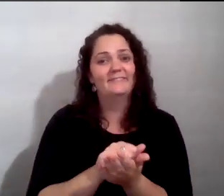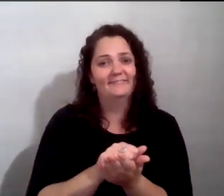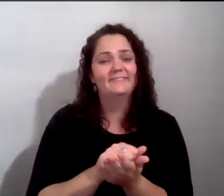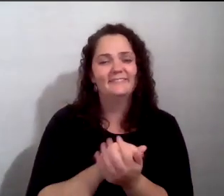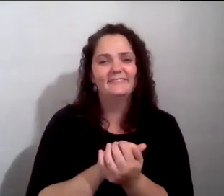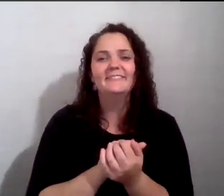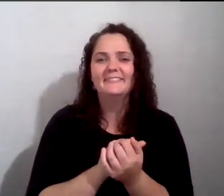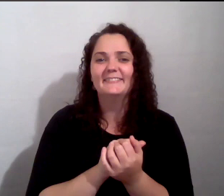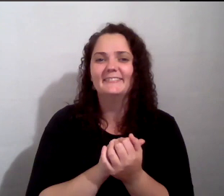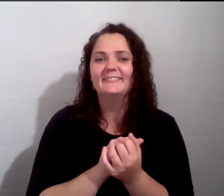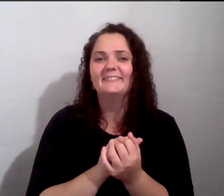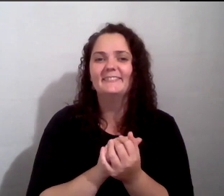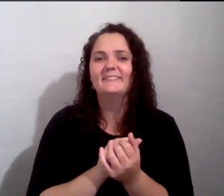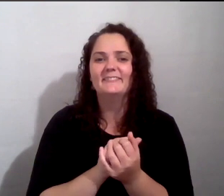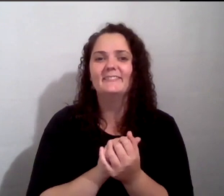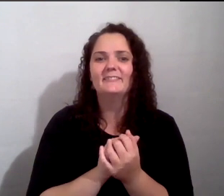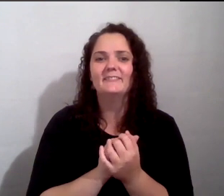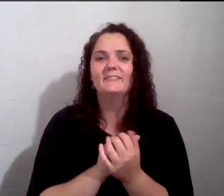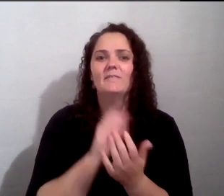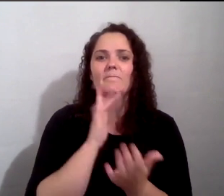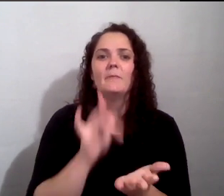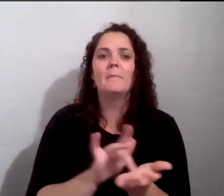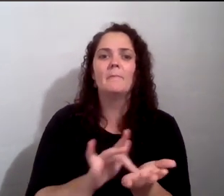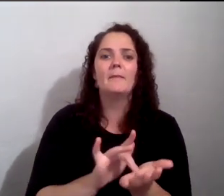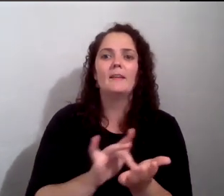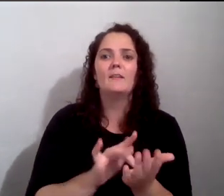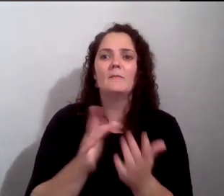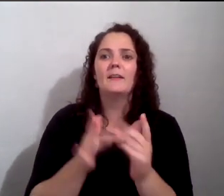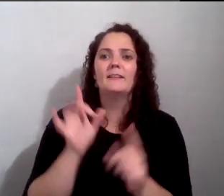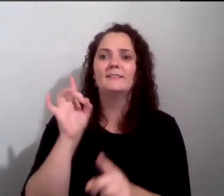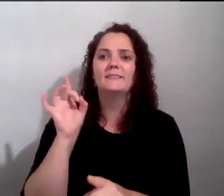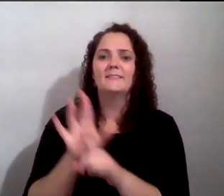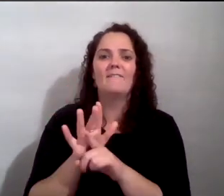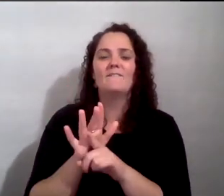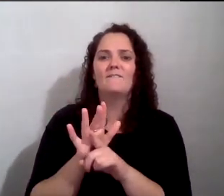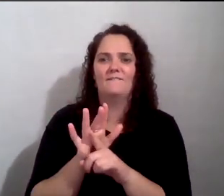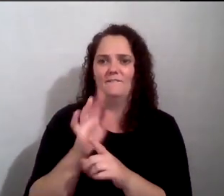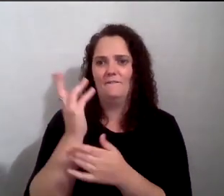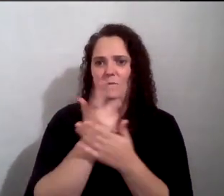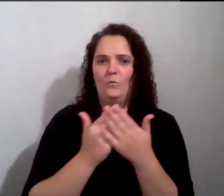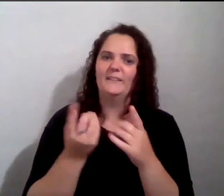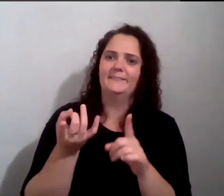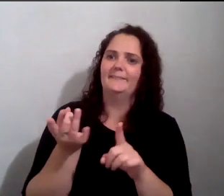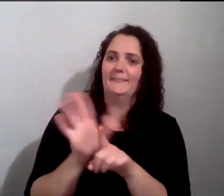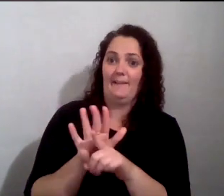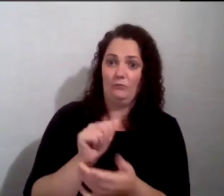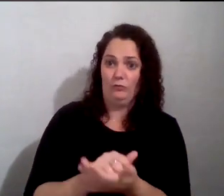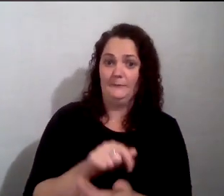interestingly is to kind of – you know everybody's resting particularly that's a self-portrait of you